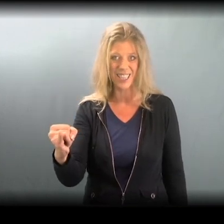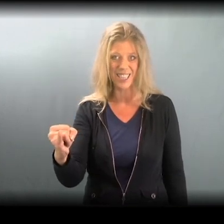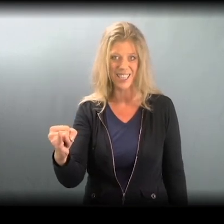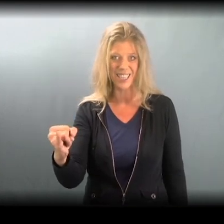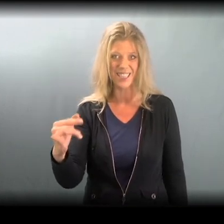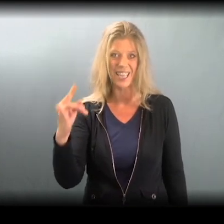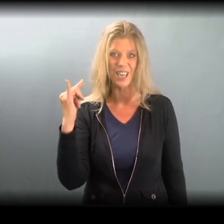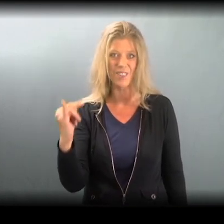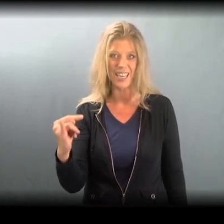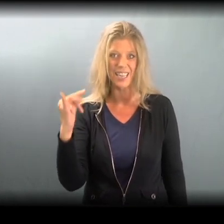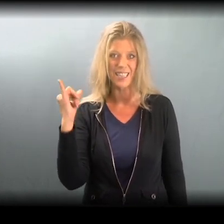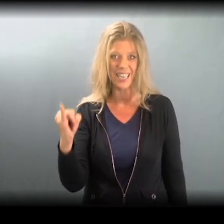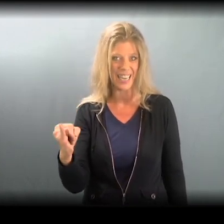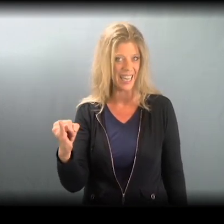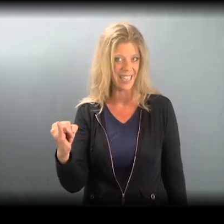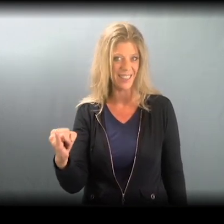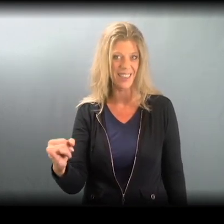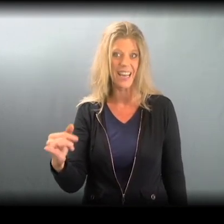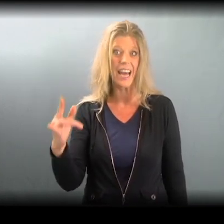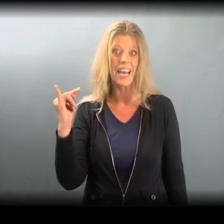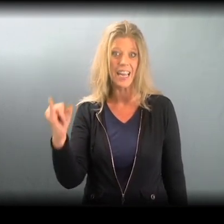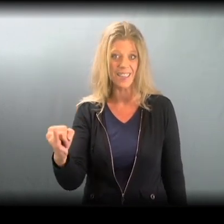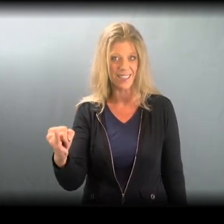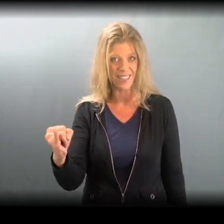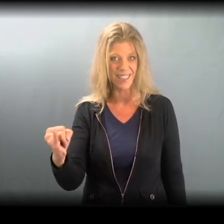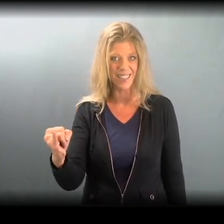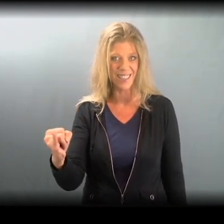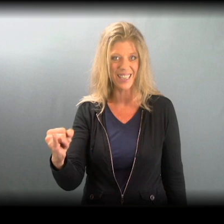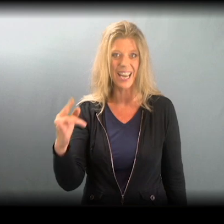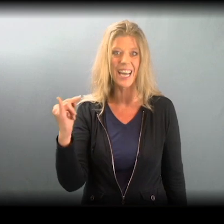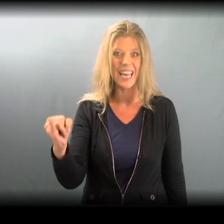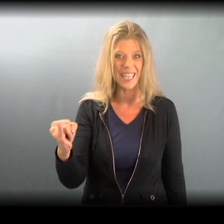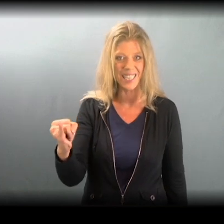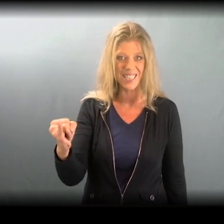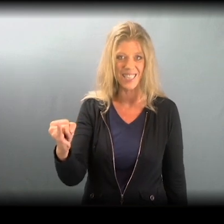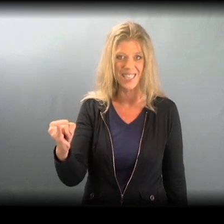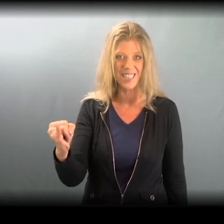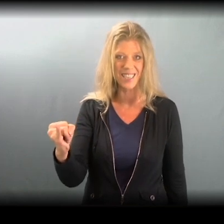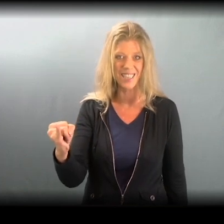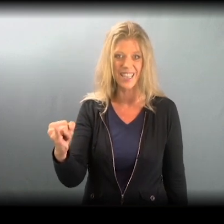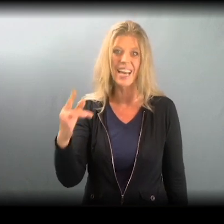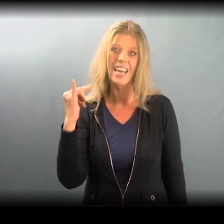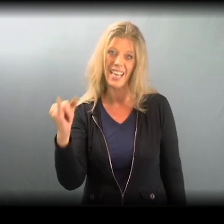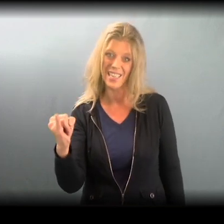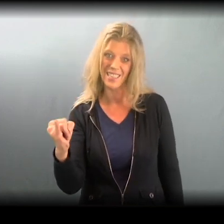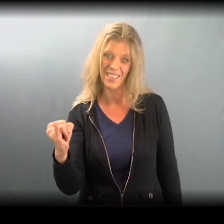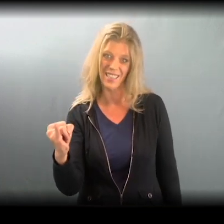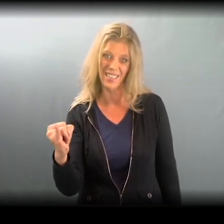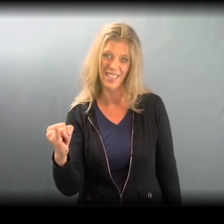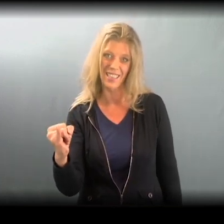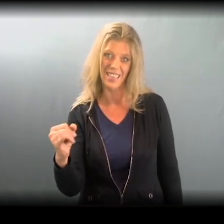Instead of IT IS IT'S